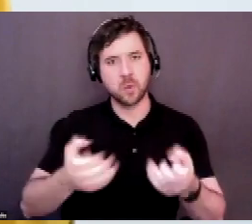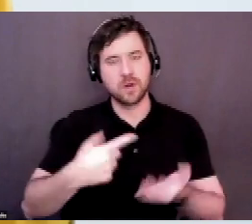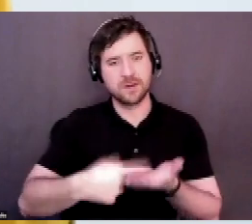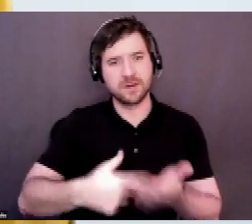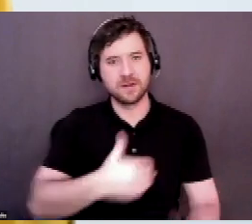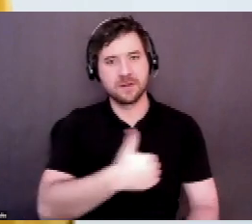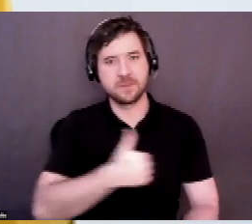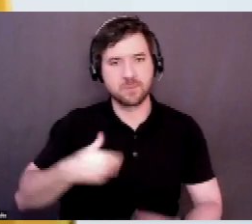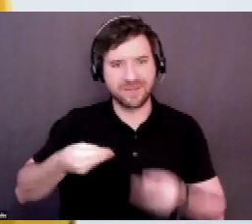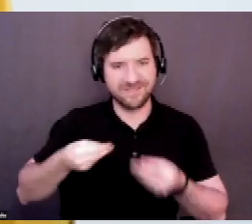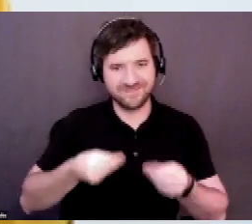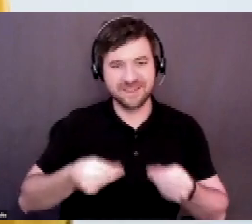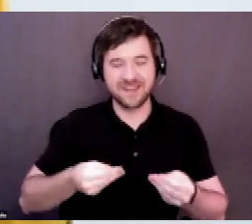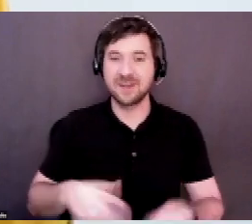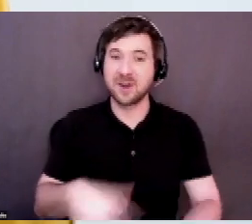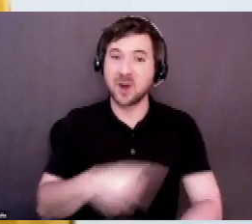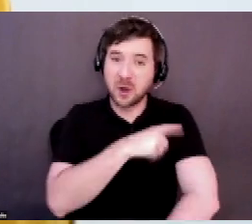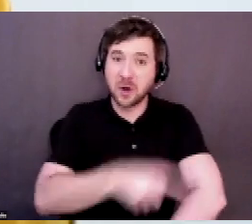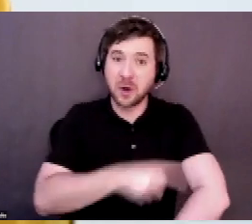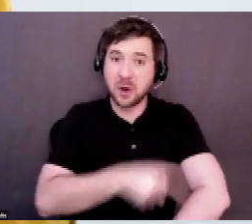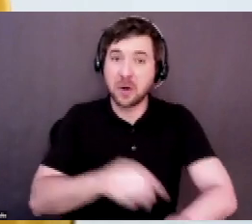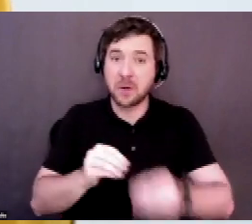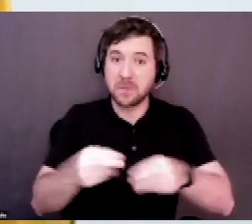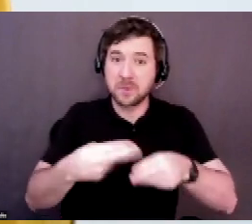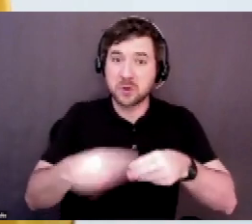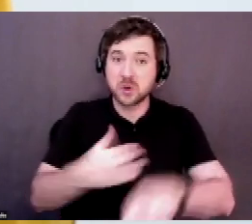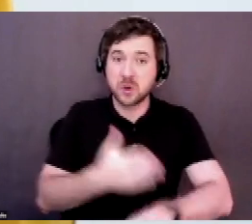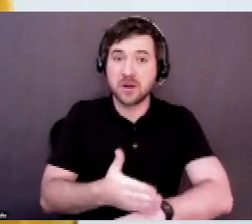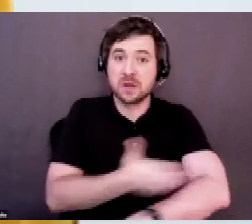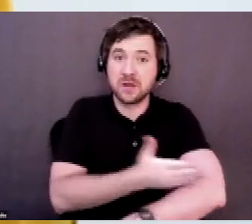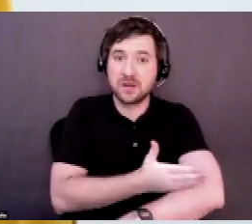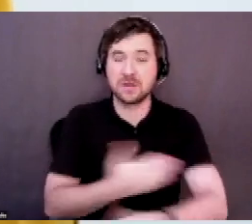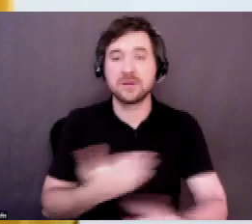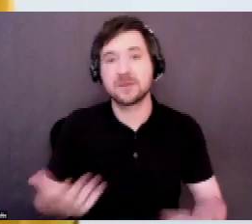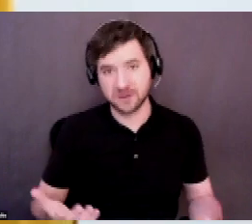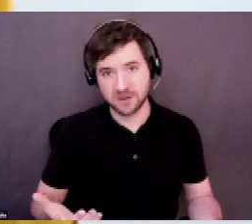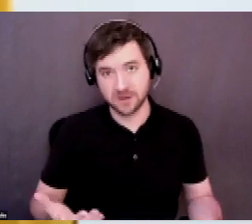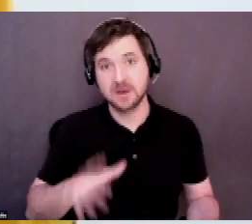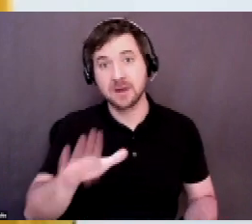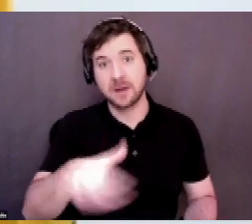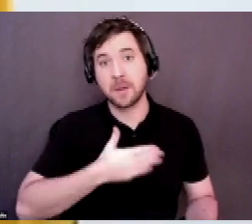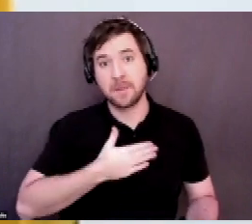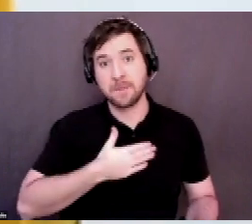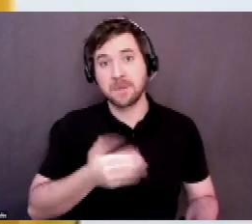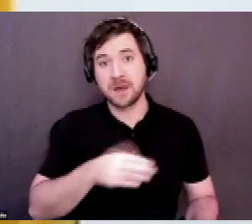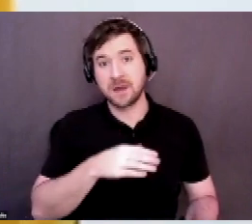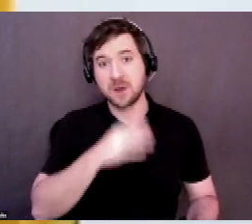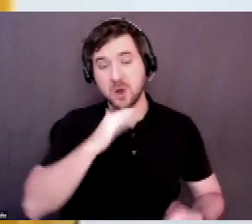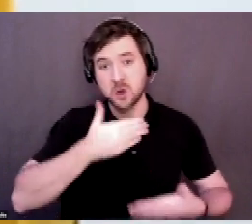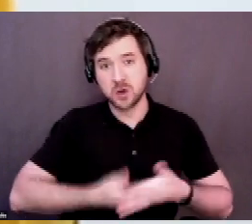for being able to hold my daughter. My daughter came in at seven and a half pounds 19, 18 " long.